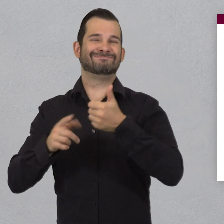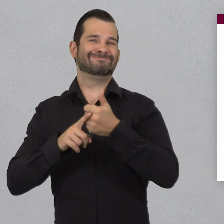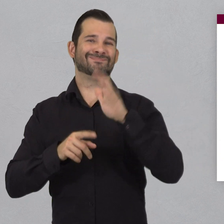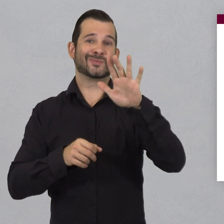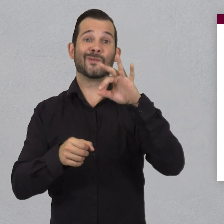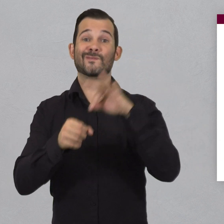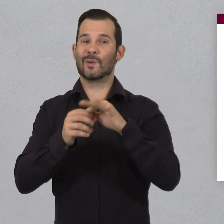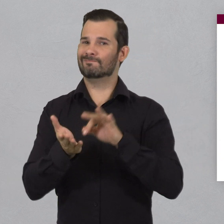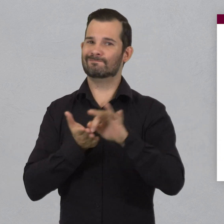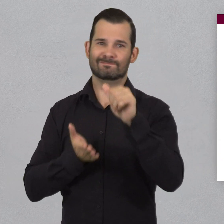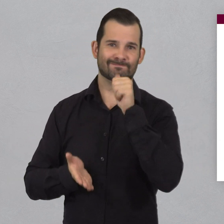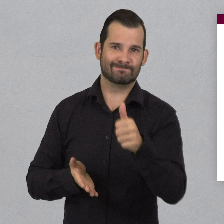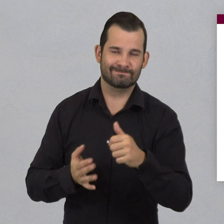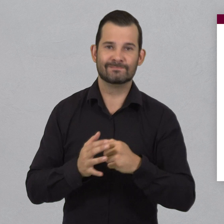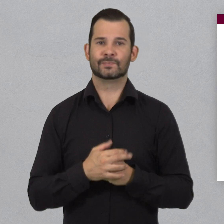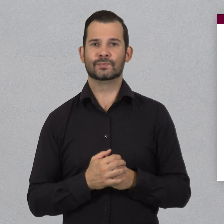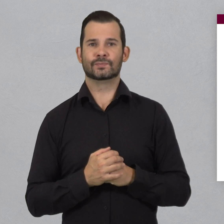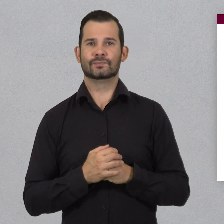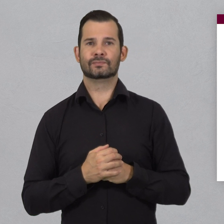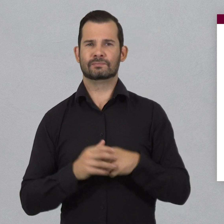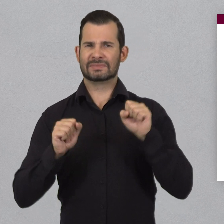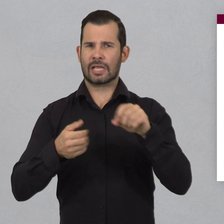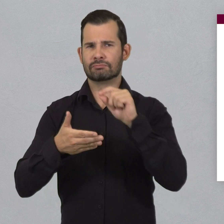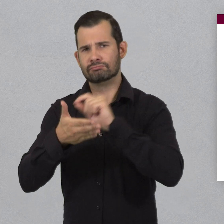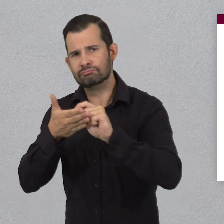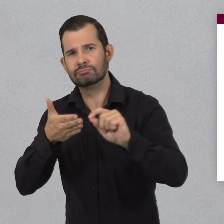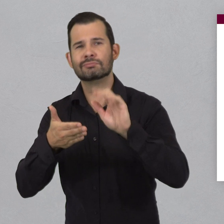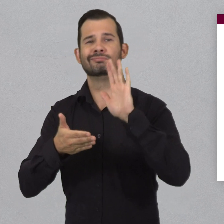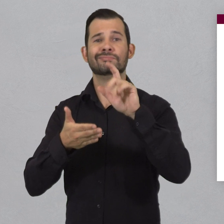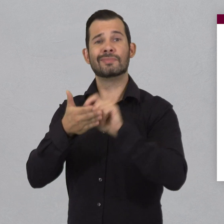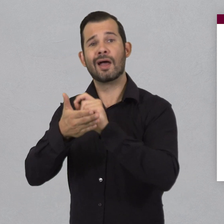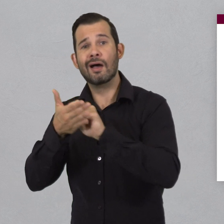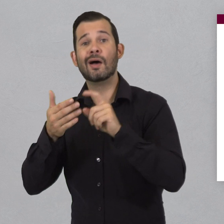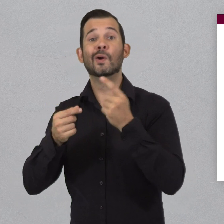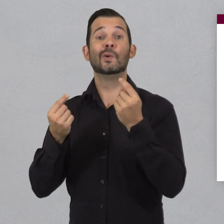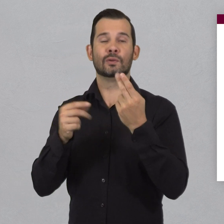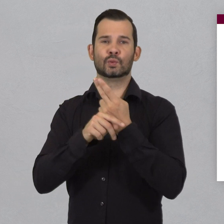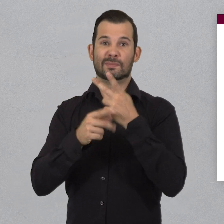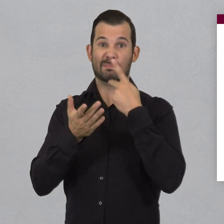your vote won’t be counted. You can complete your ballot using the